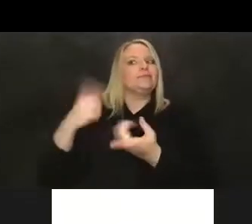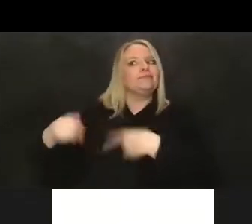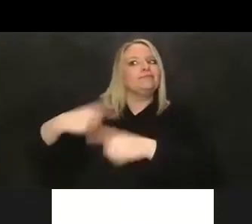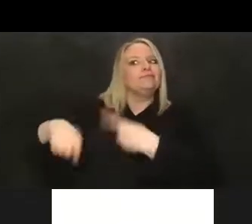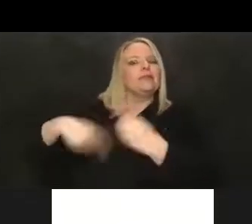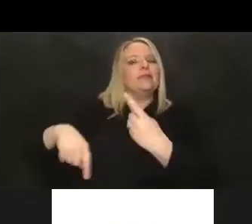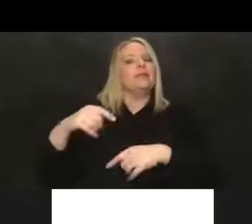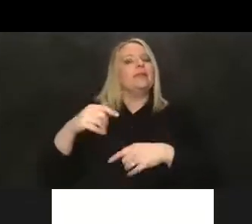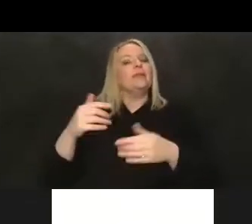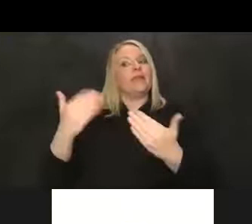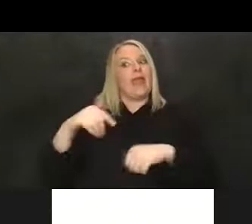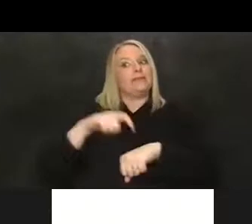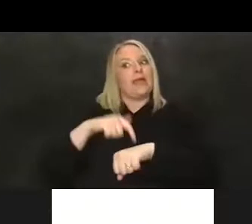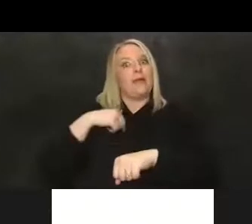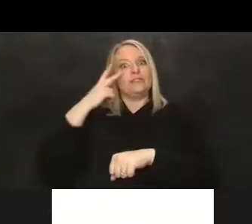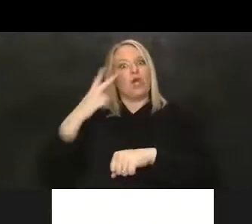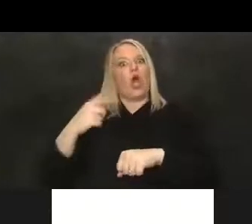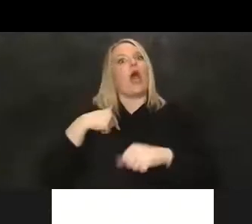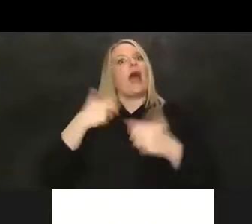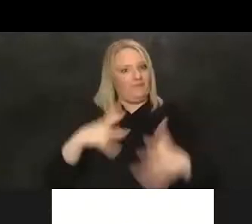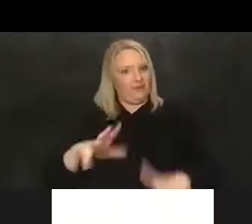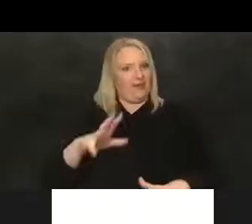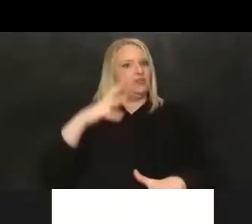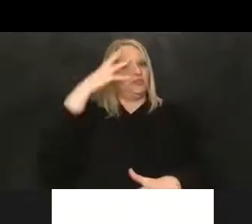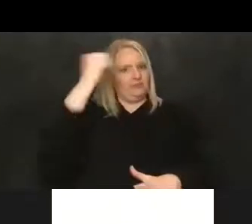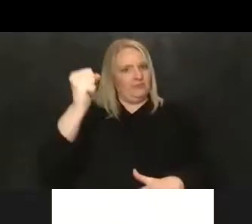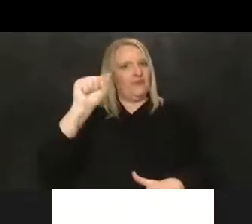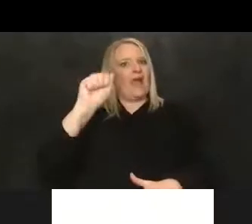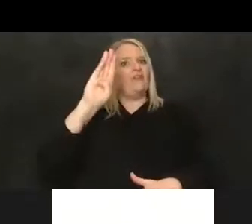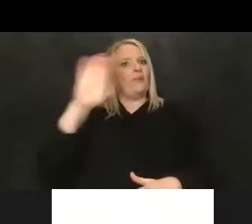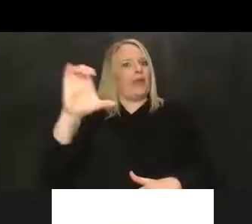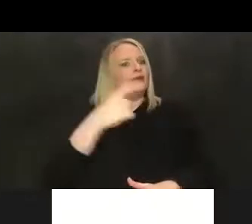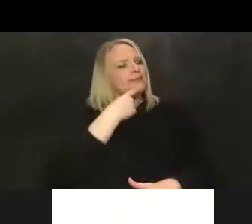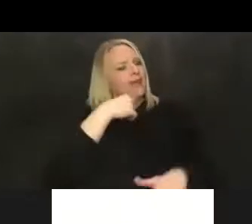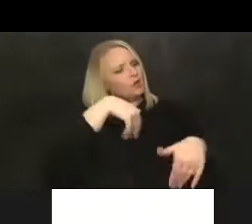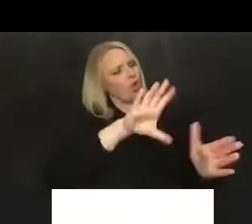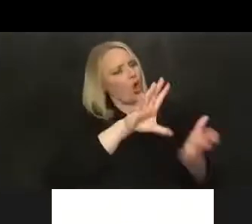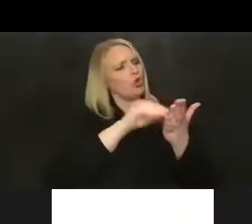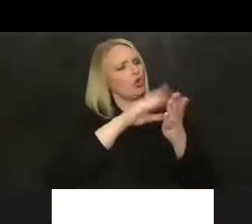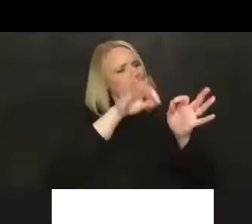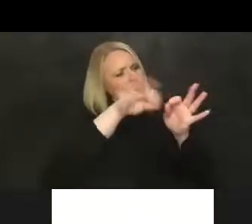I saw him I had my alphabet down, and he was like "Now go and learn some phrases" you know, that's how